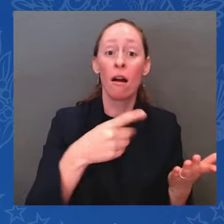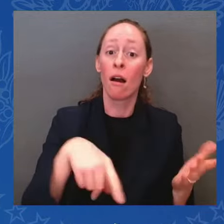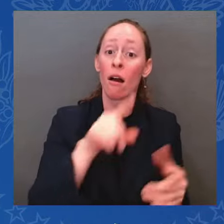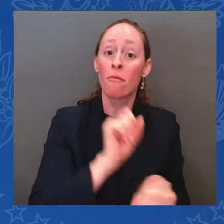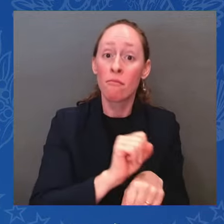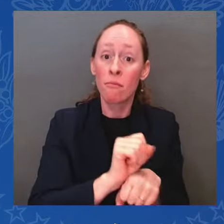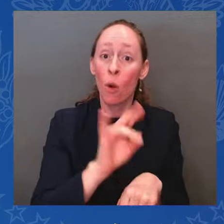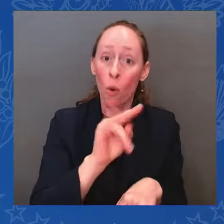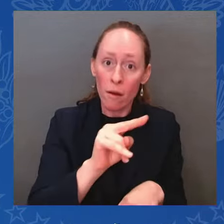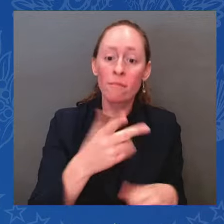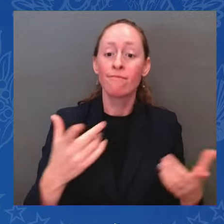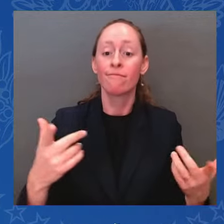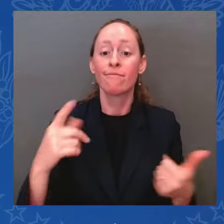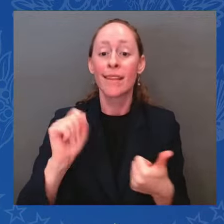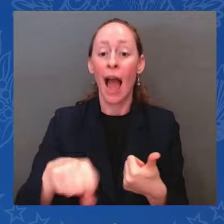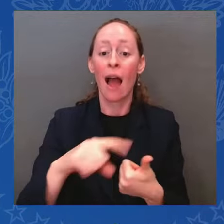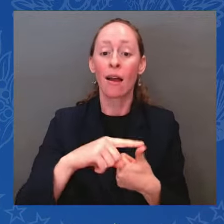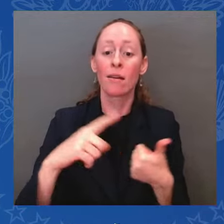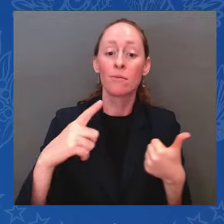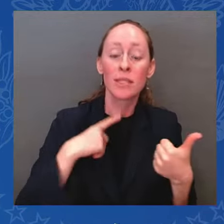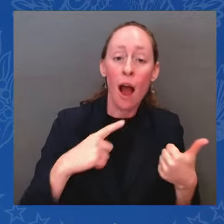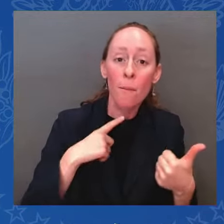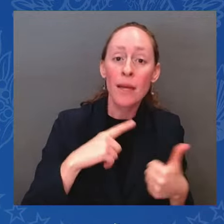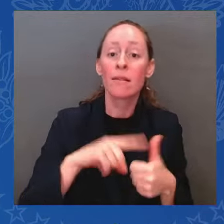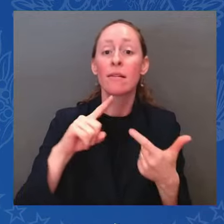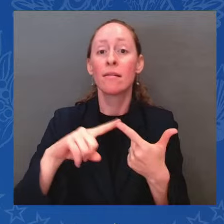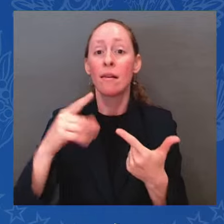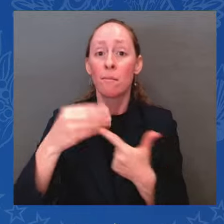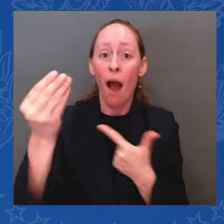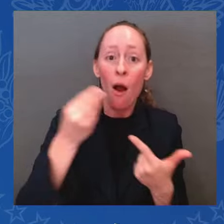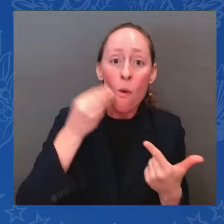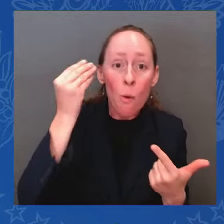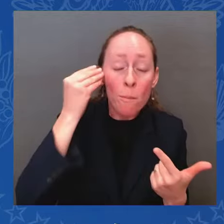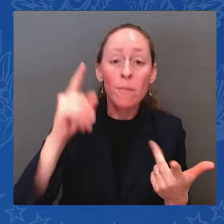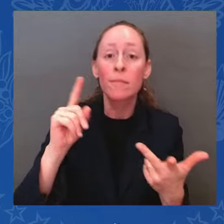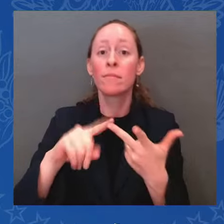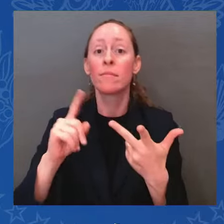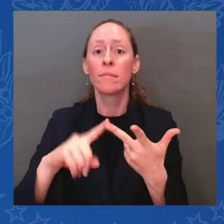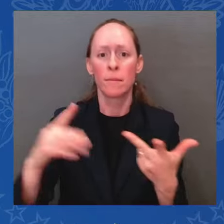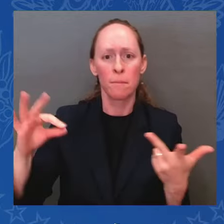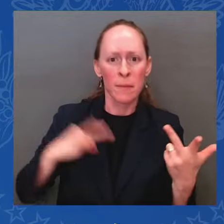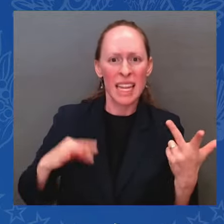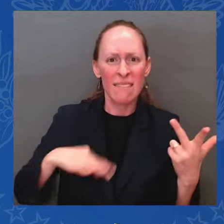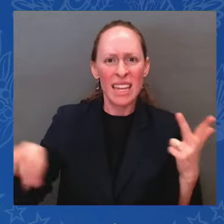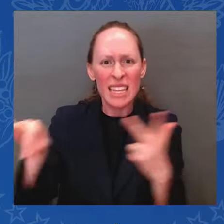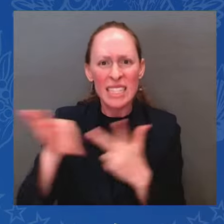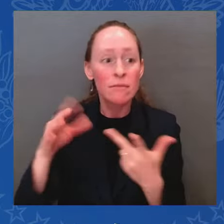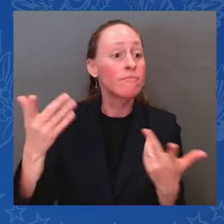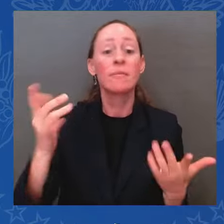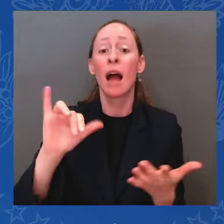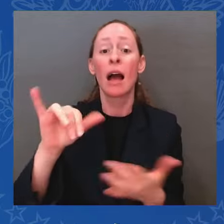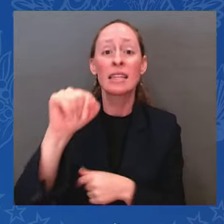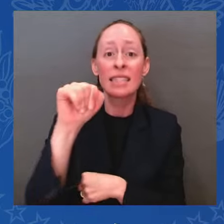like sick leave and childcare and reduce inequality, all of which strengthen our economy for all workers.